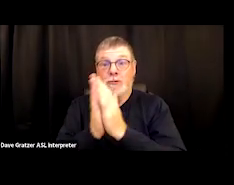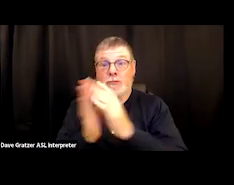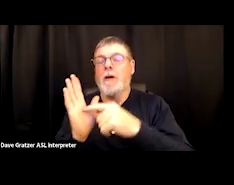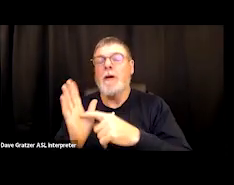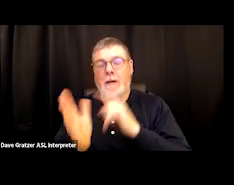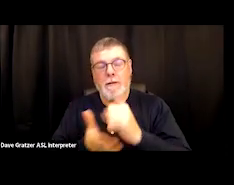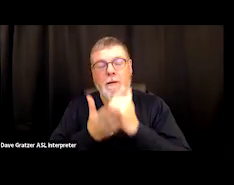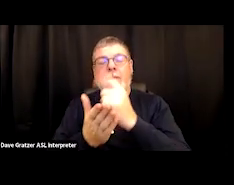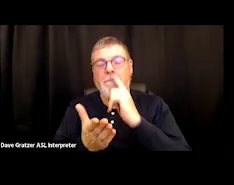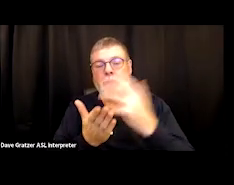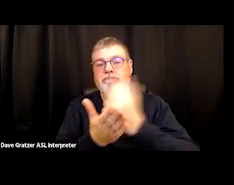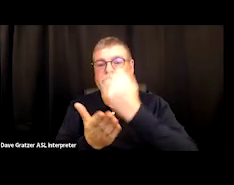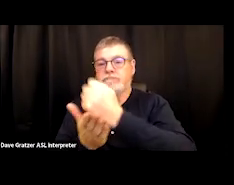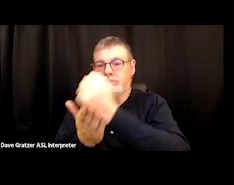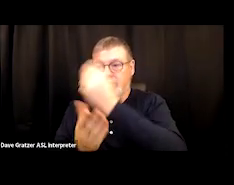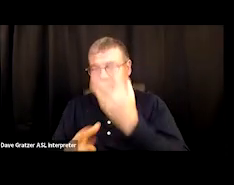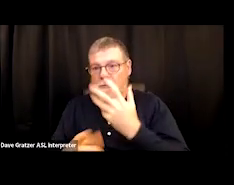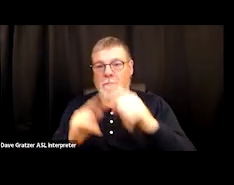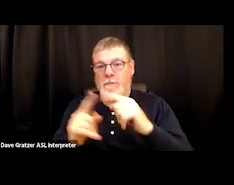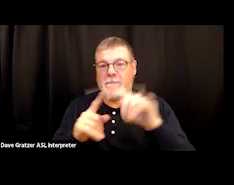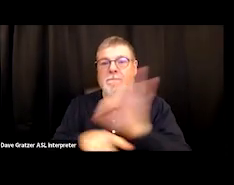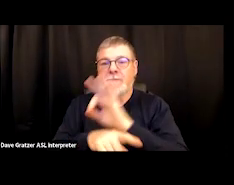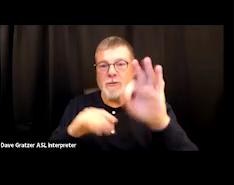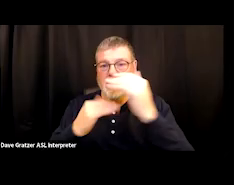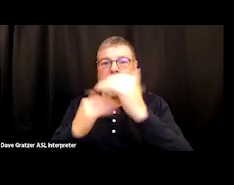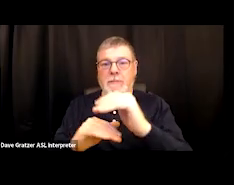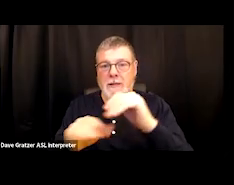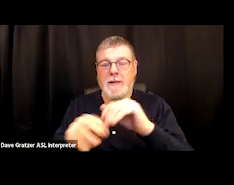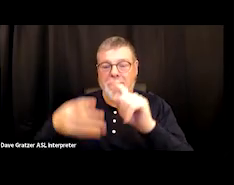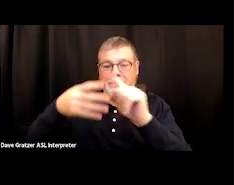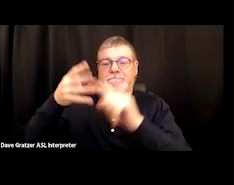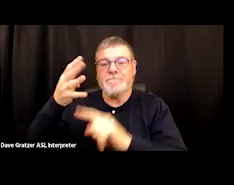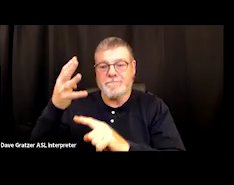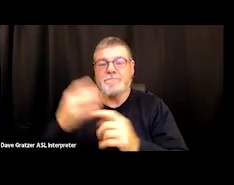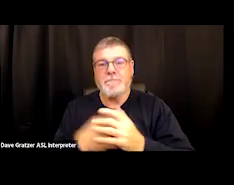for gathering information about the person's functional limitations in all four areas of mental functioning.